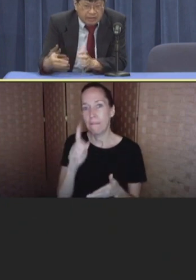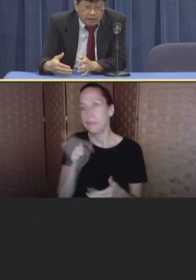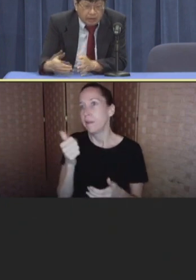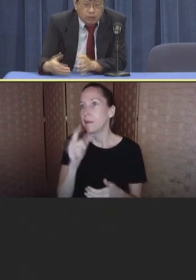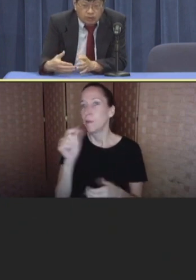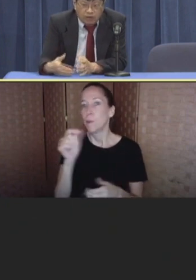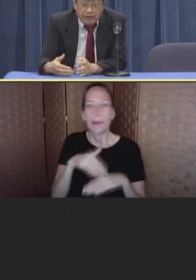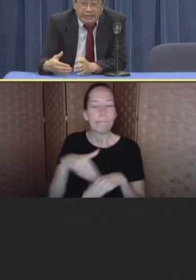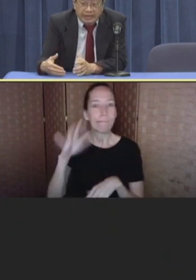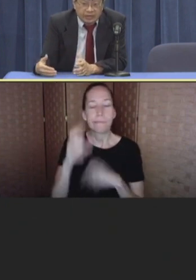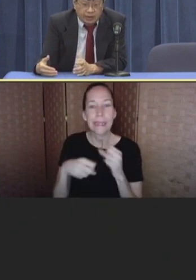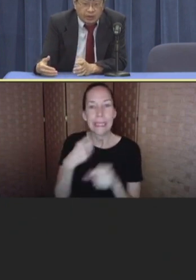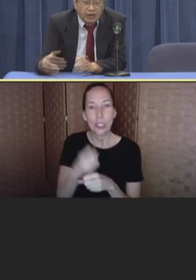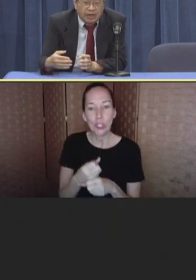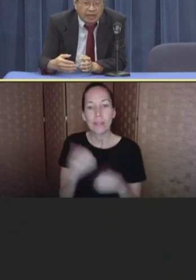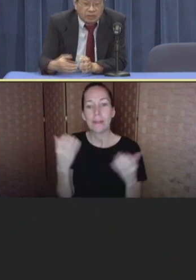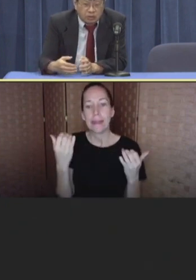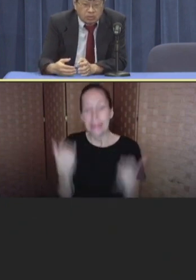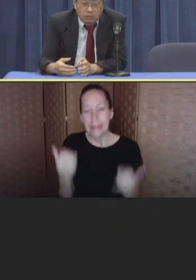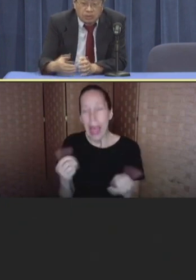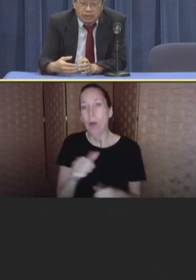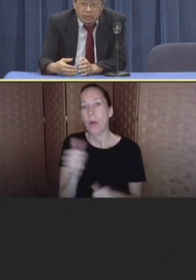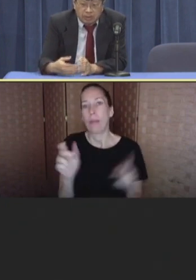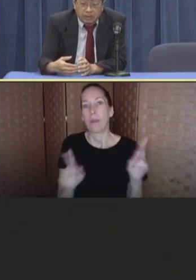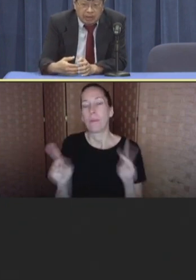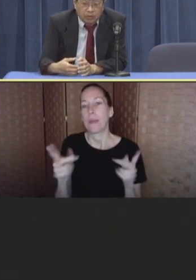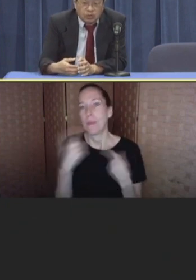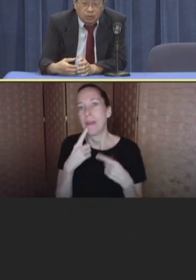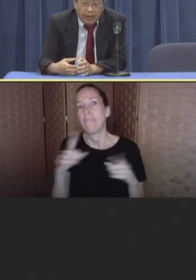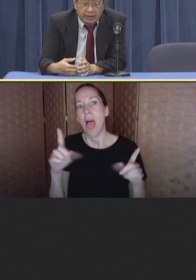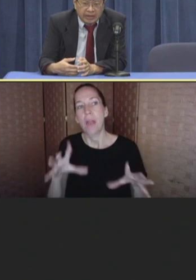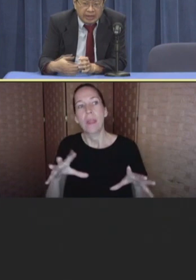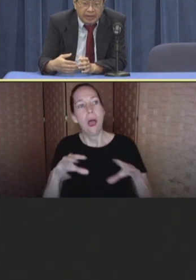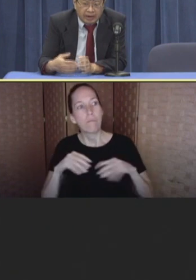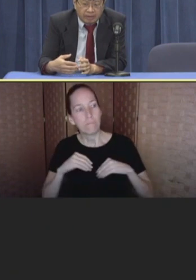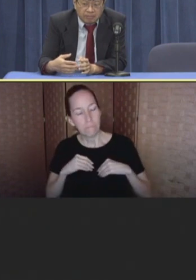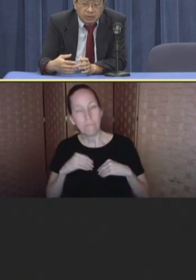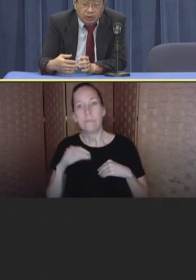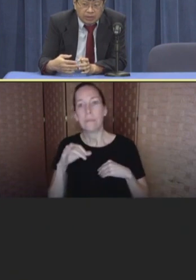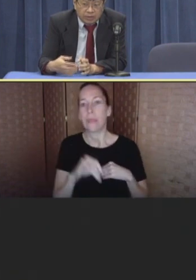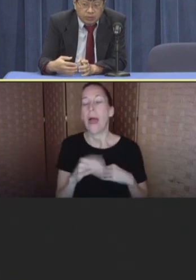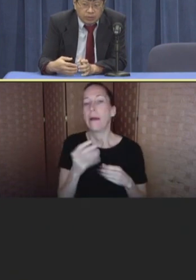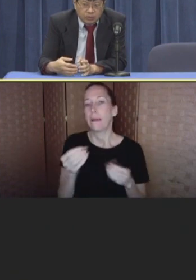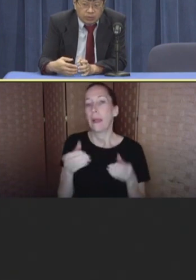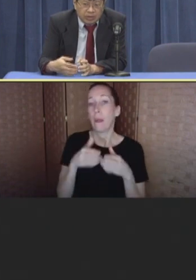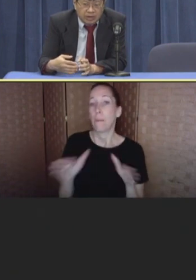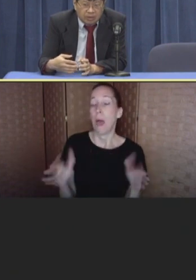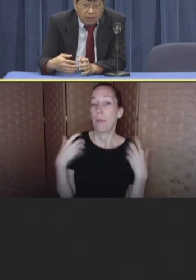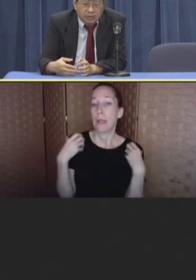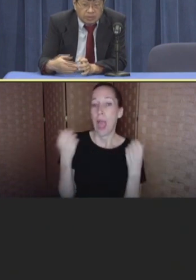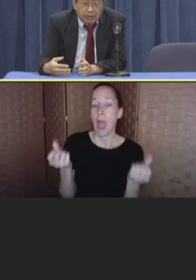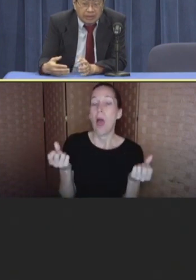others are finally getting there. And so similarly in the public health domain, you know, I think we're probably in the beginning